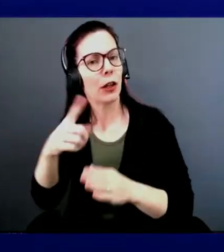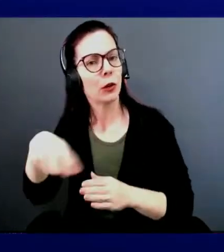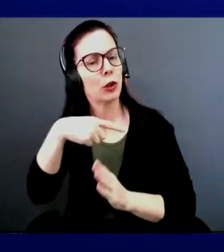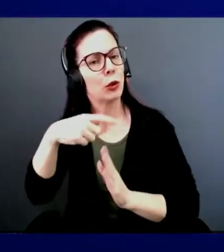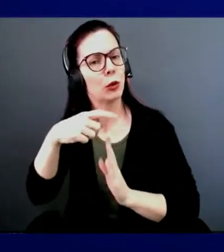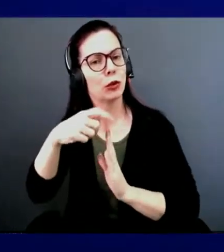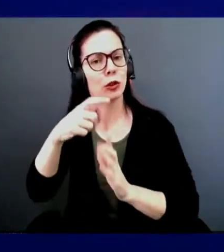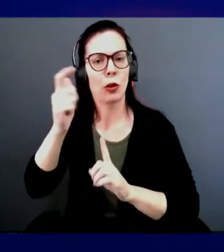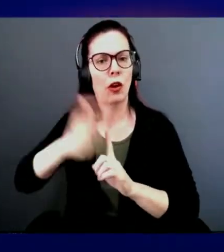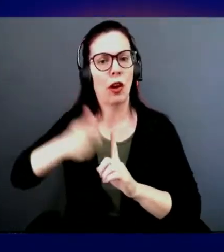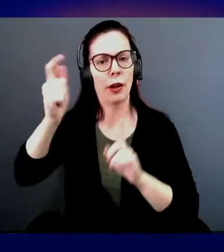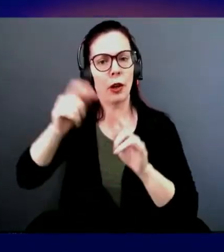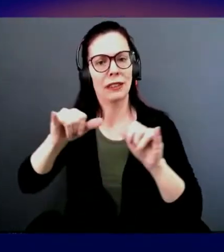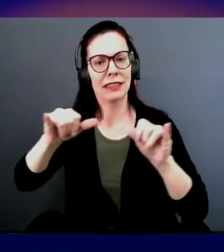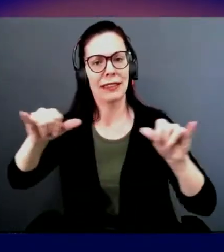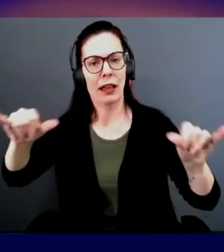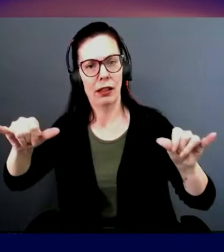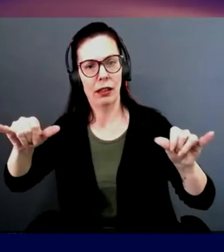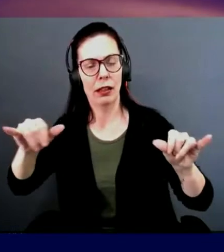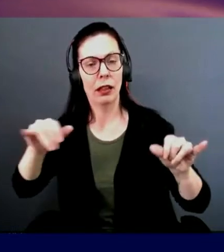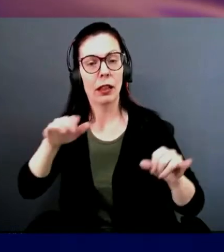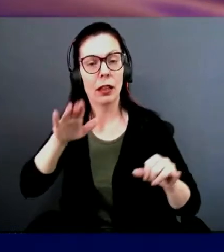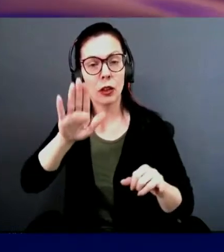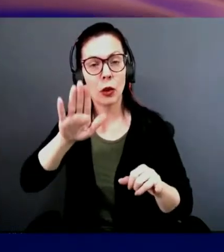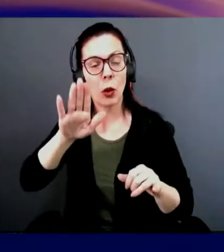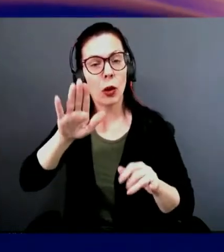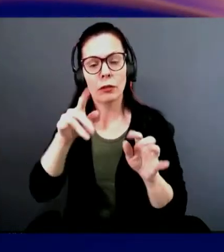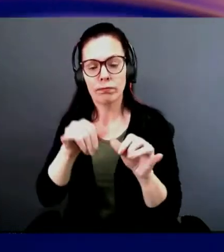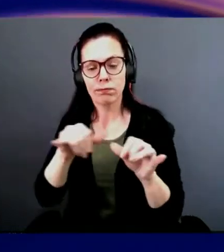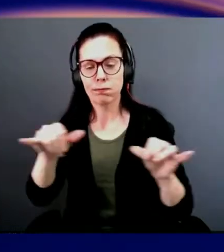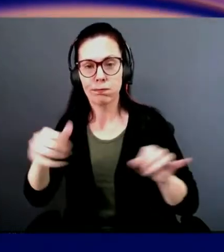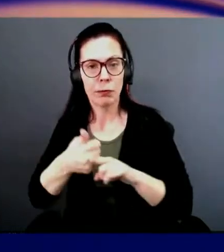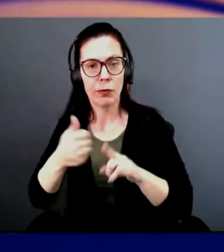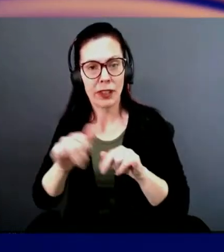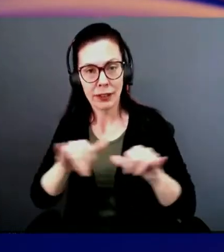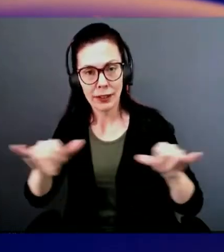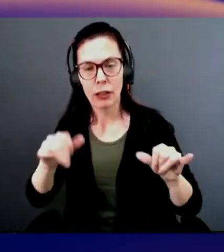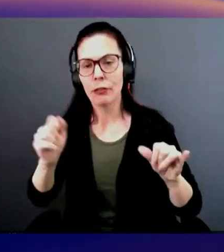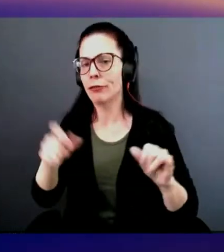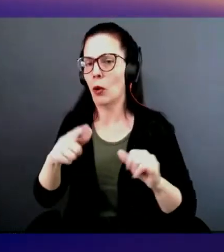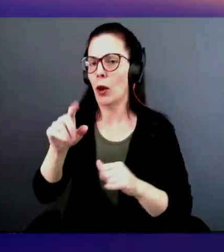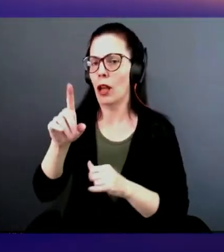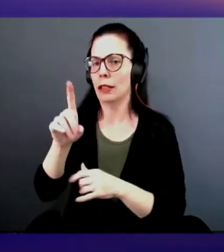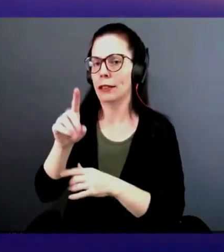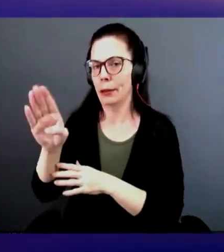Your auto scale for growing database. I'm probably butchering it.